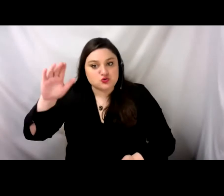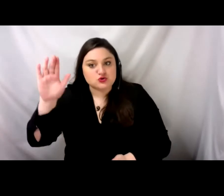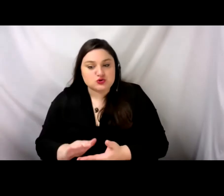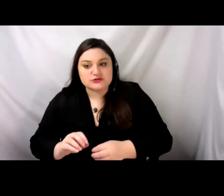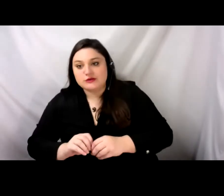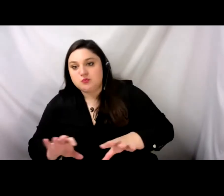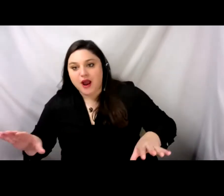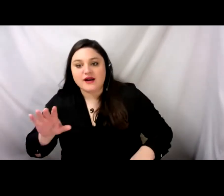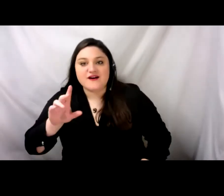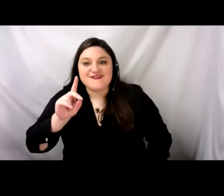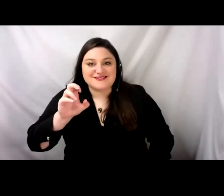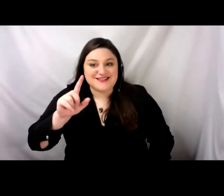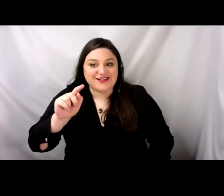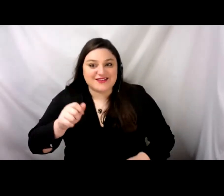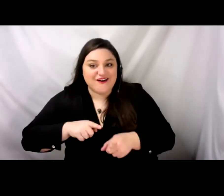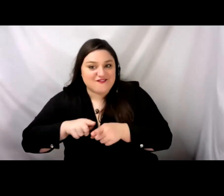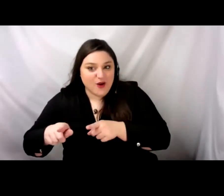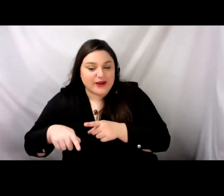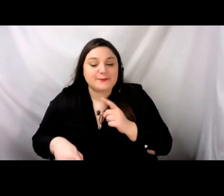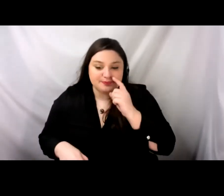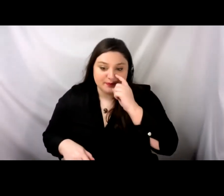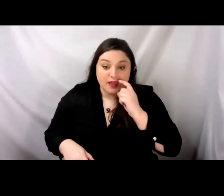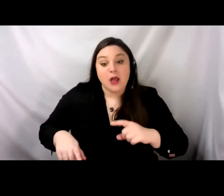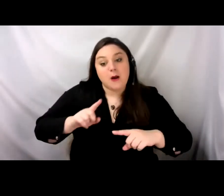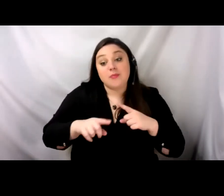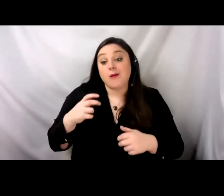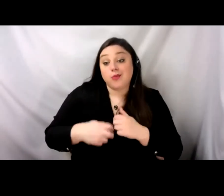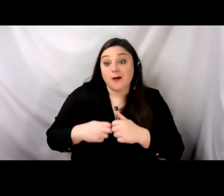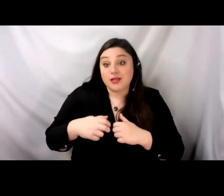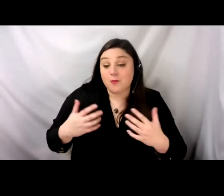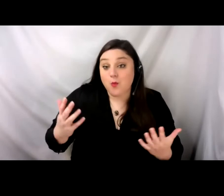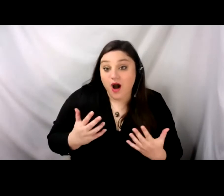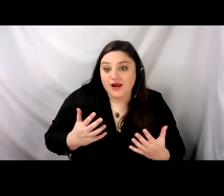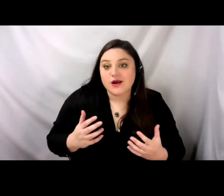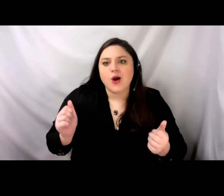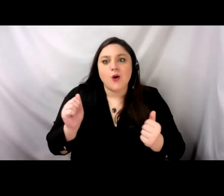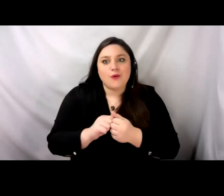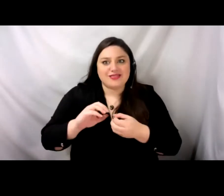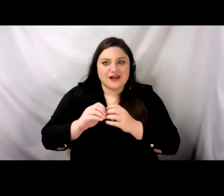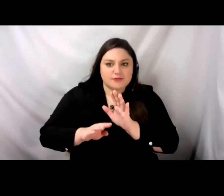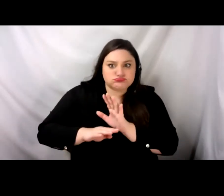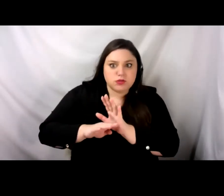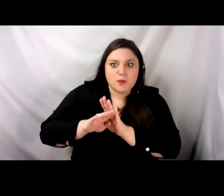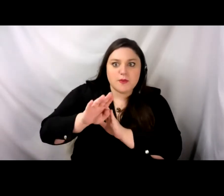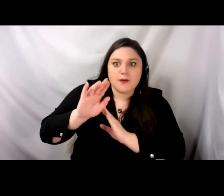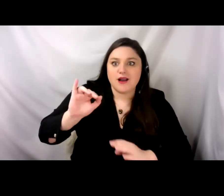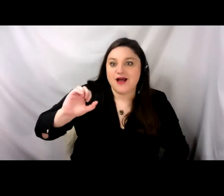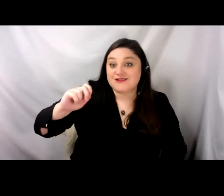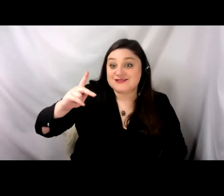last year in New York when we were the epicenter is when you have moments like that, the virus can mutate